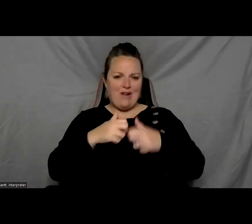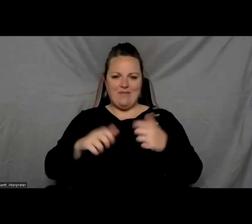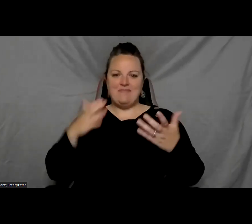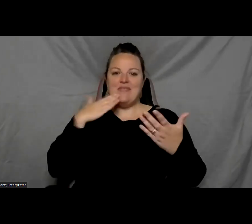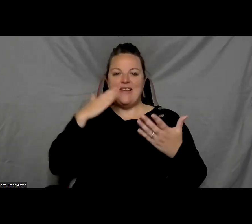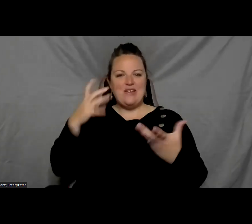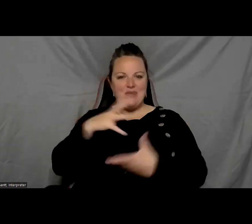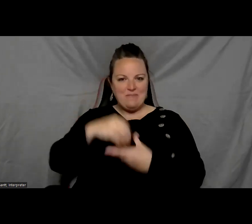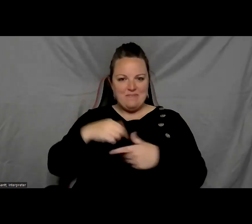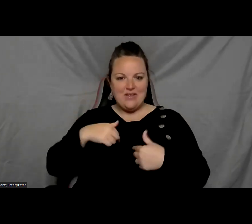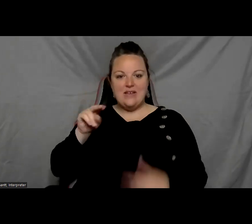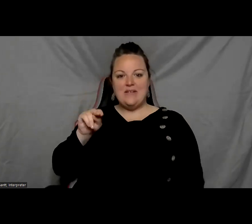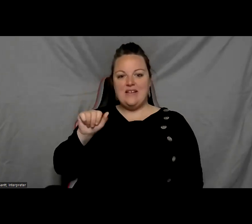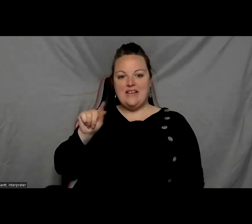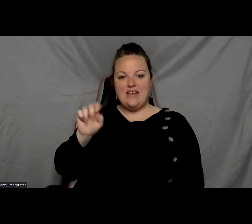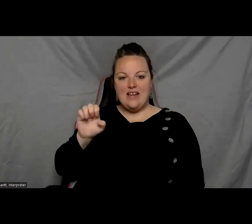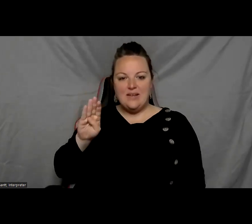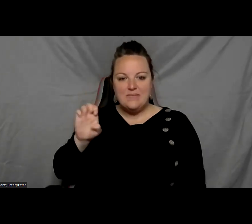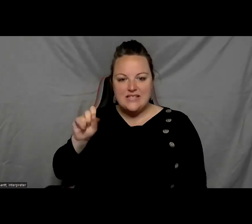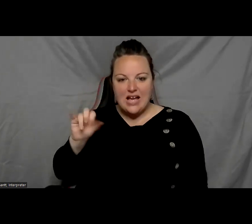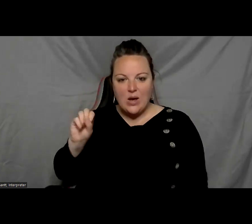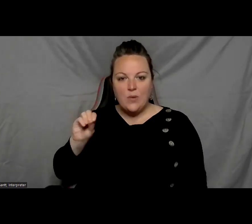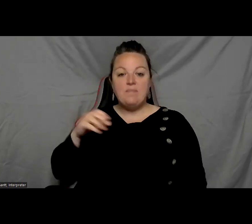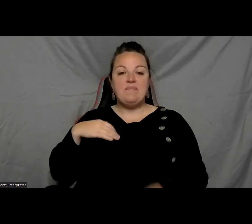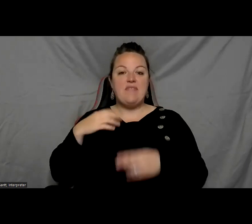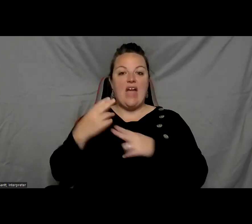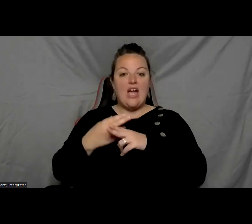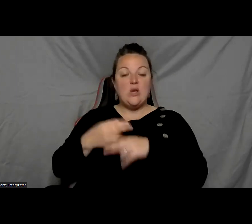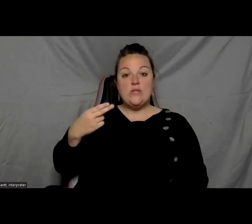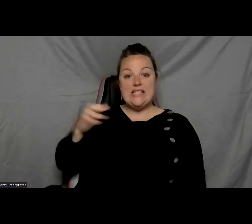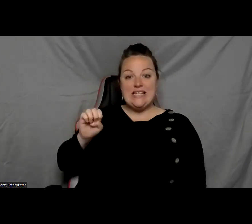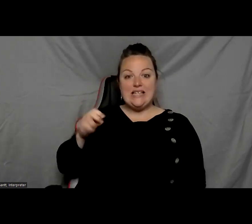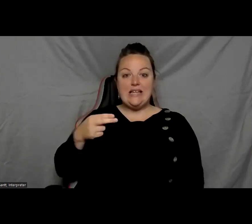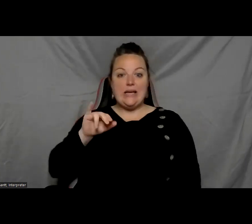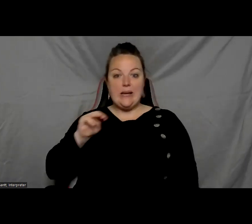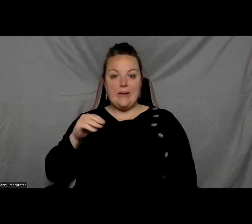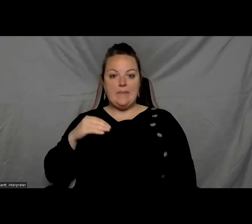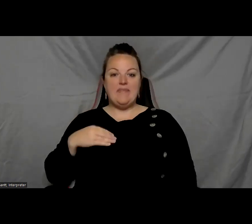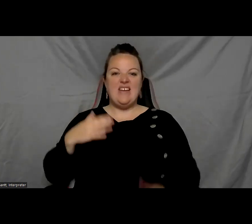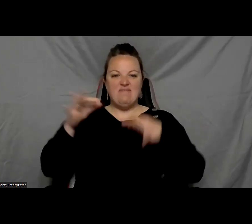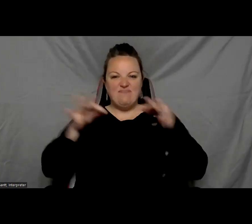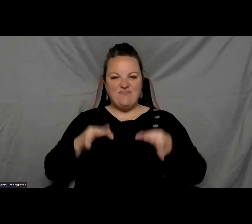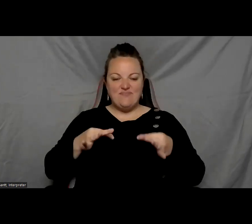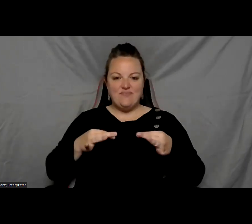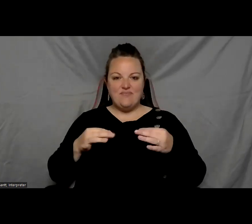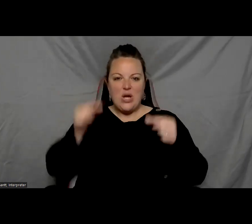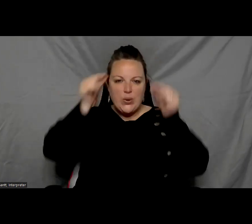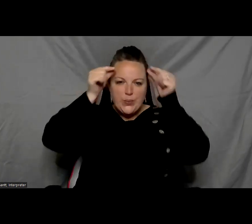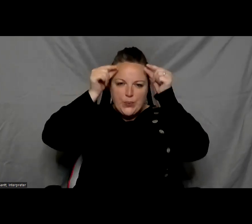name is Nate, my pronouns are he/him, I have short brown and seems like ever graying hair